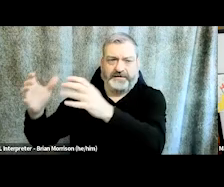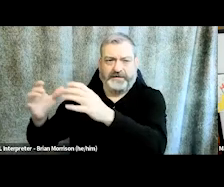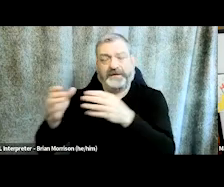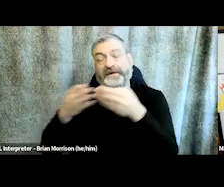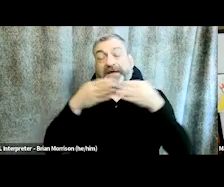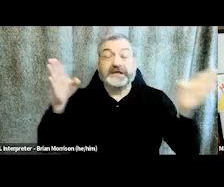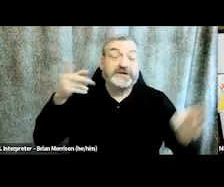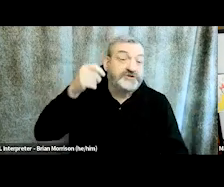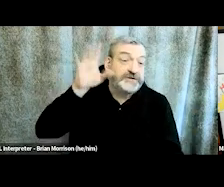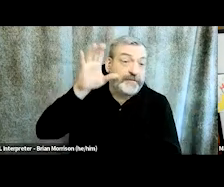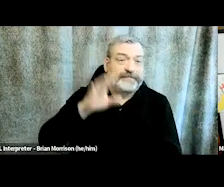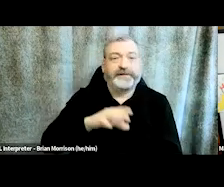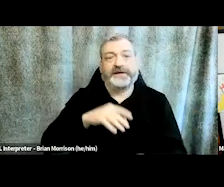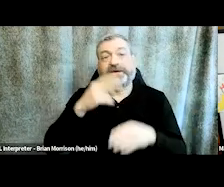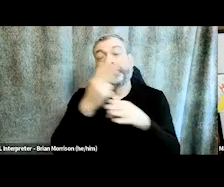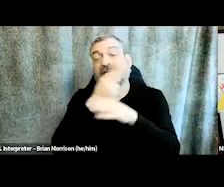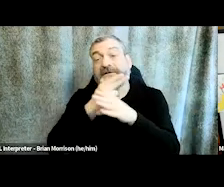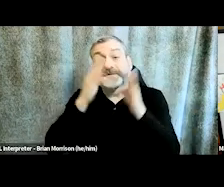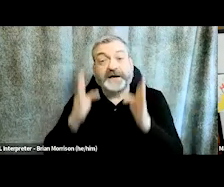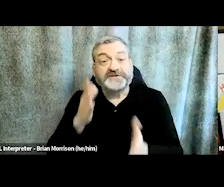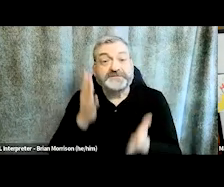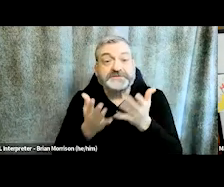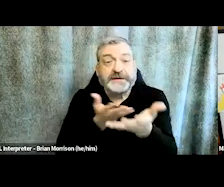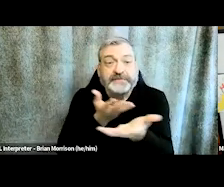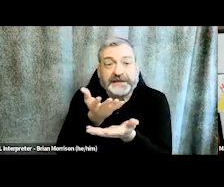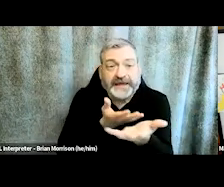we're talking about customers that you may be engaging participants,